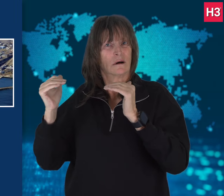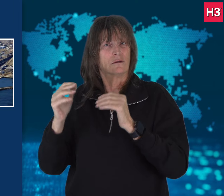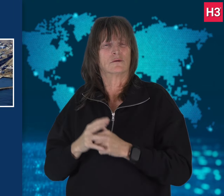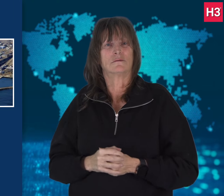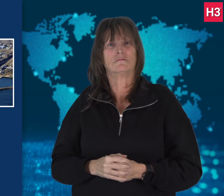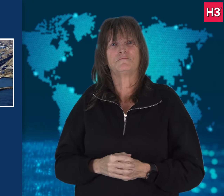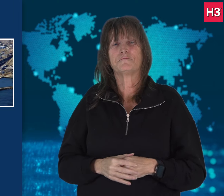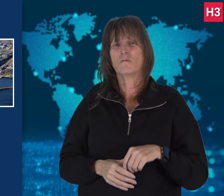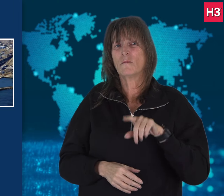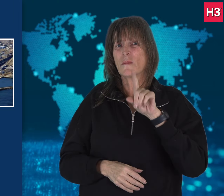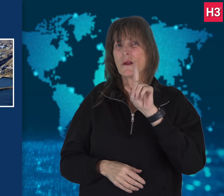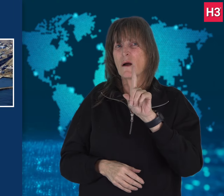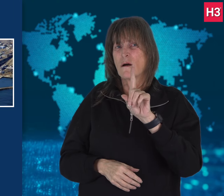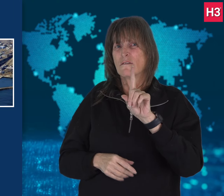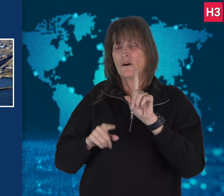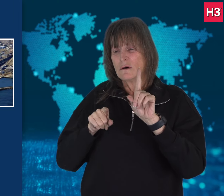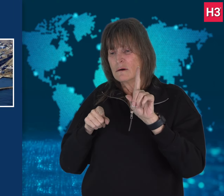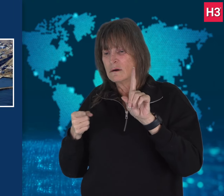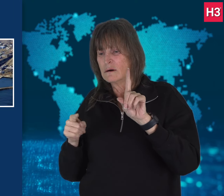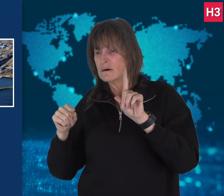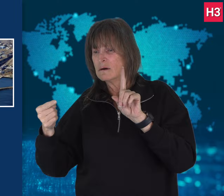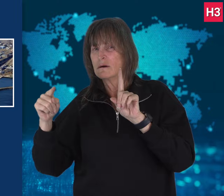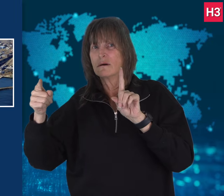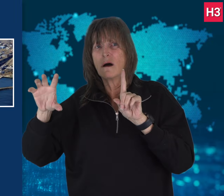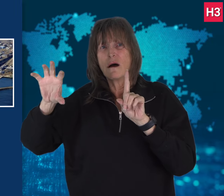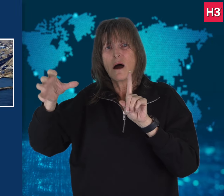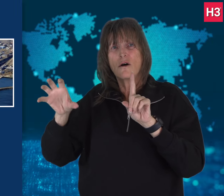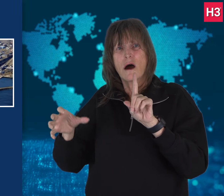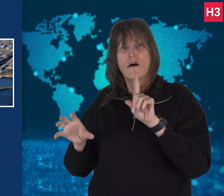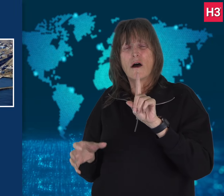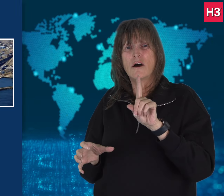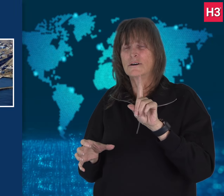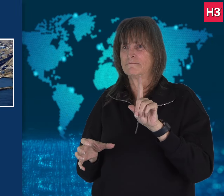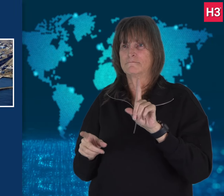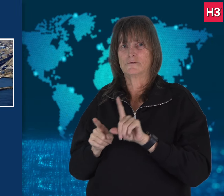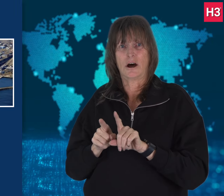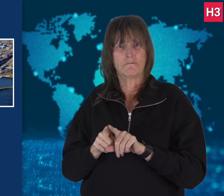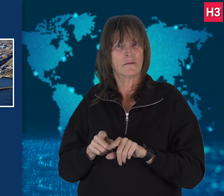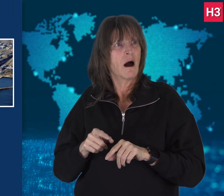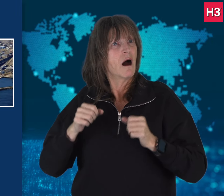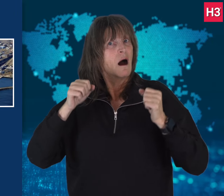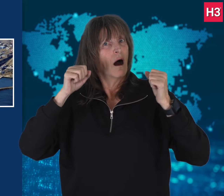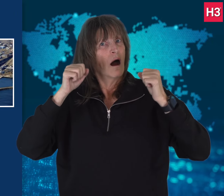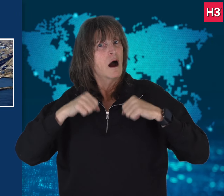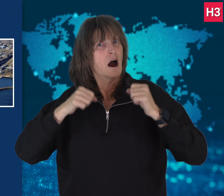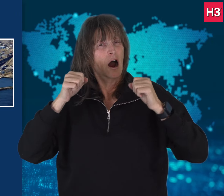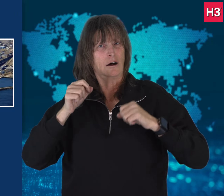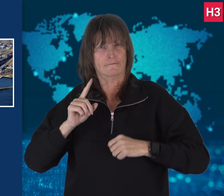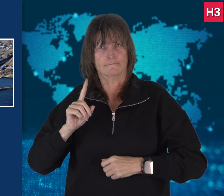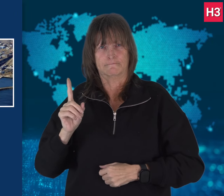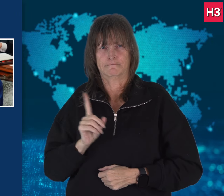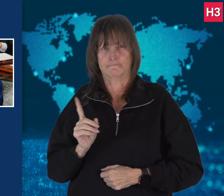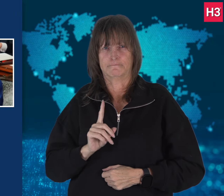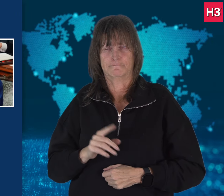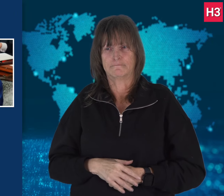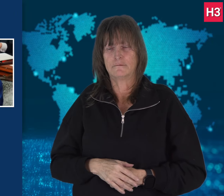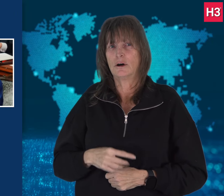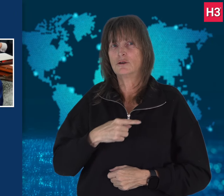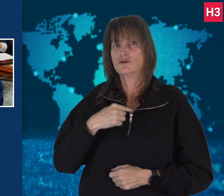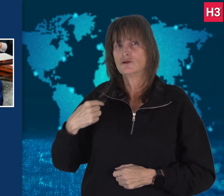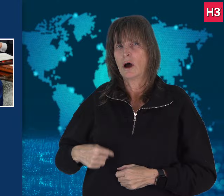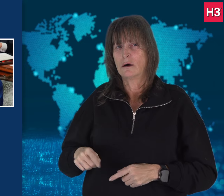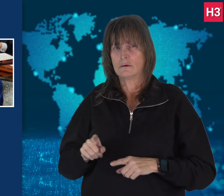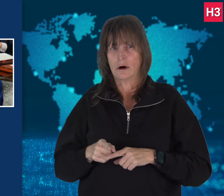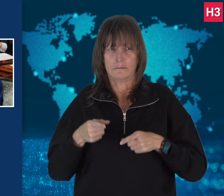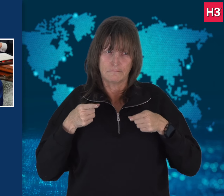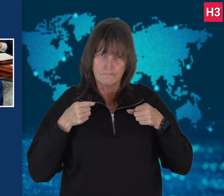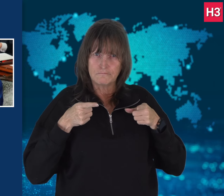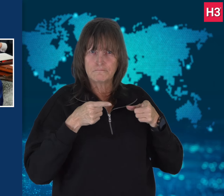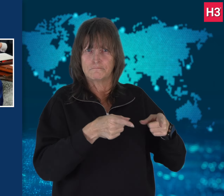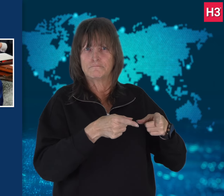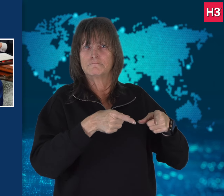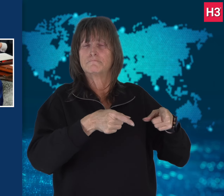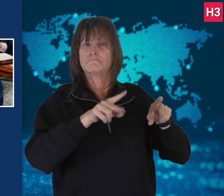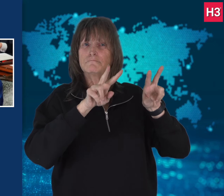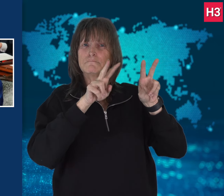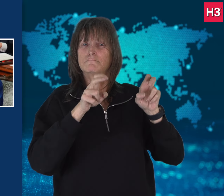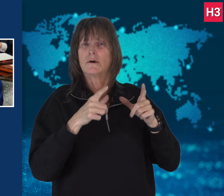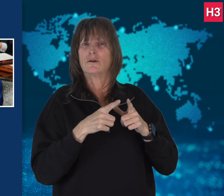China called Japan “selfish and irresponsible” and banned all seafood